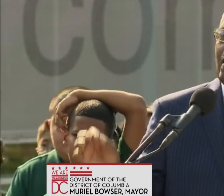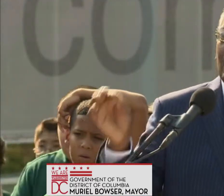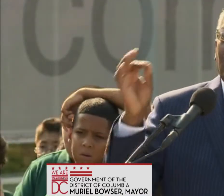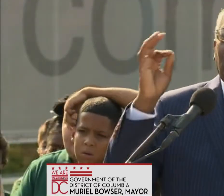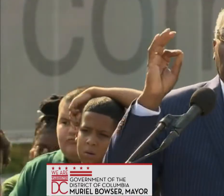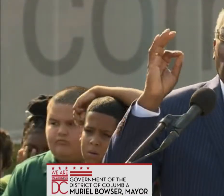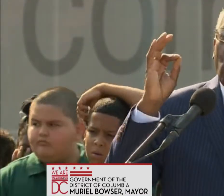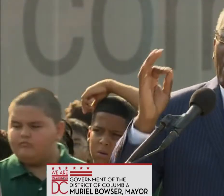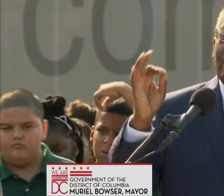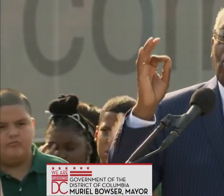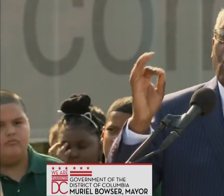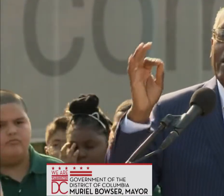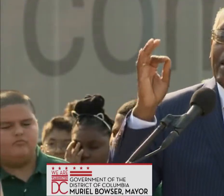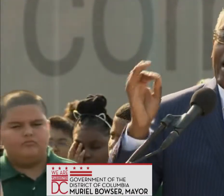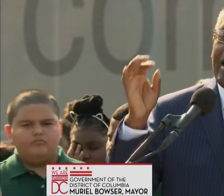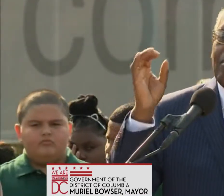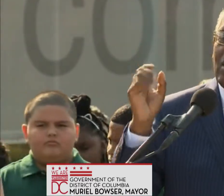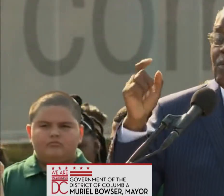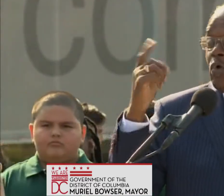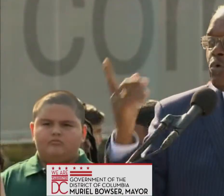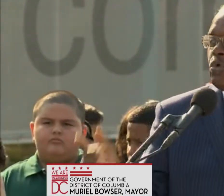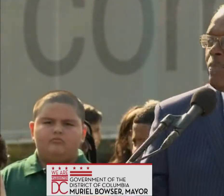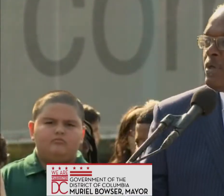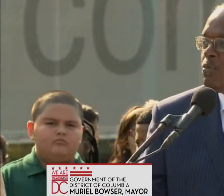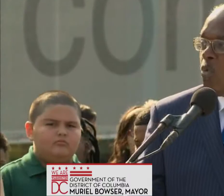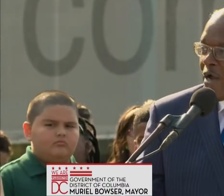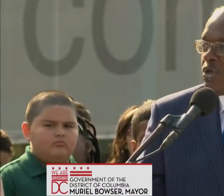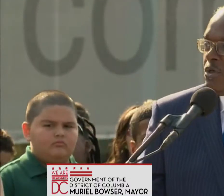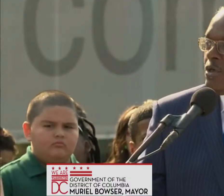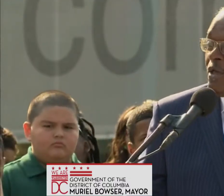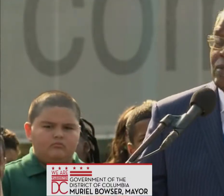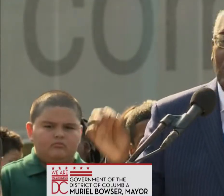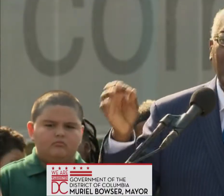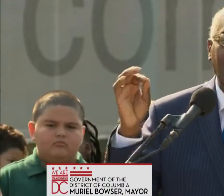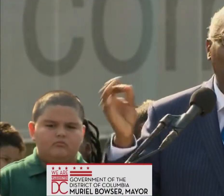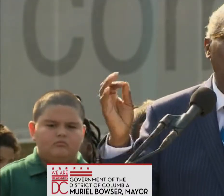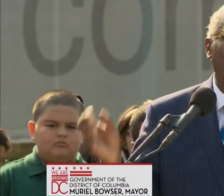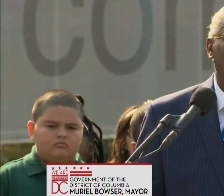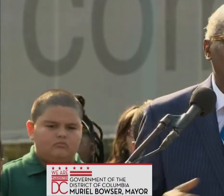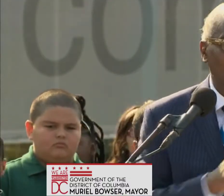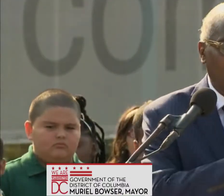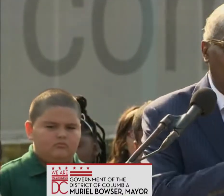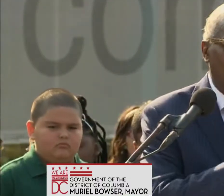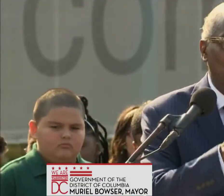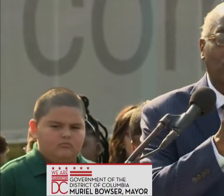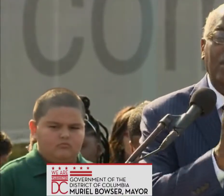there are 1.9 million vehicle trips in Washington DC every day 600,000 within